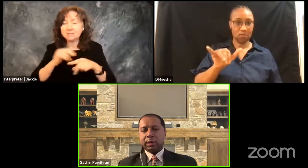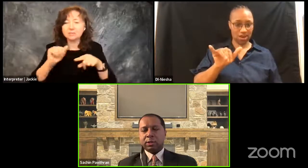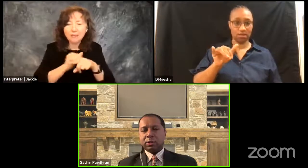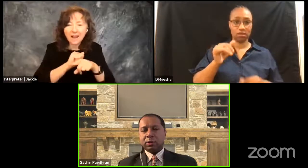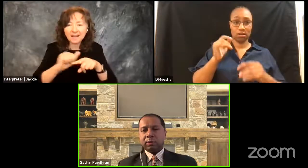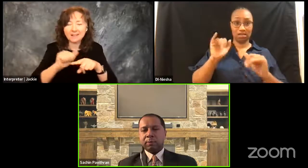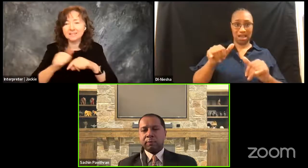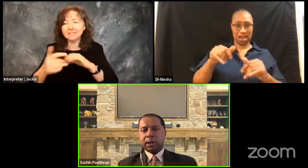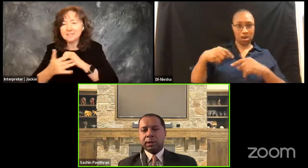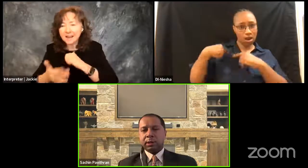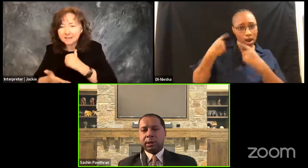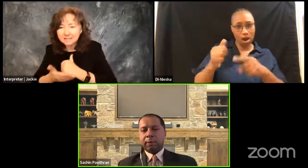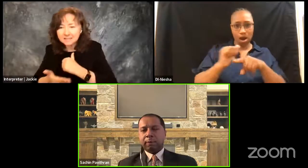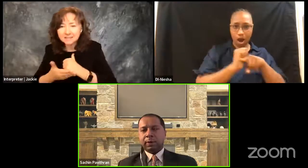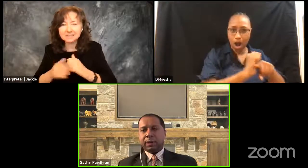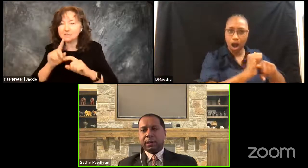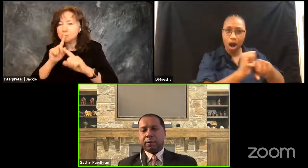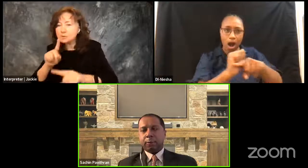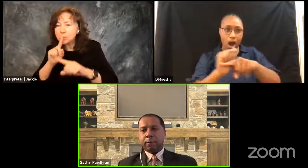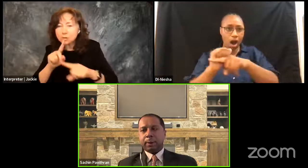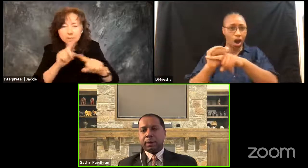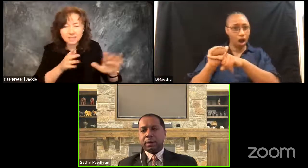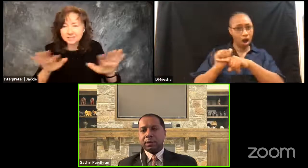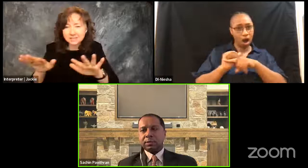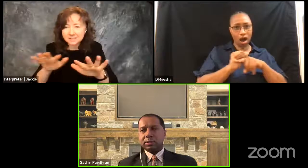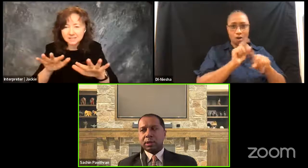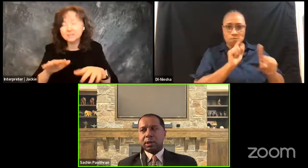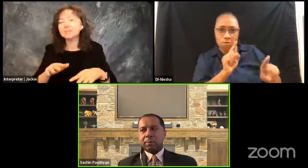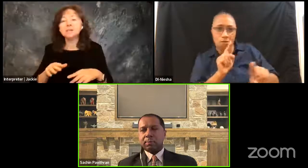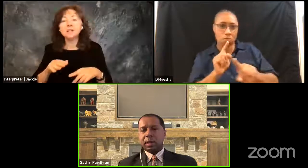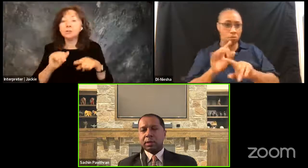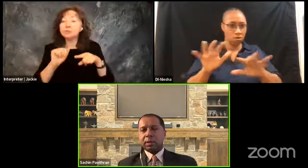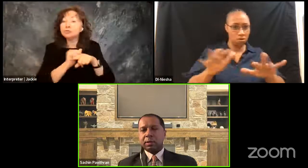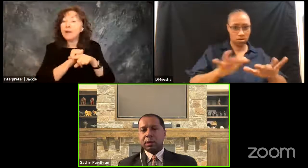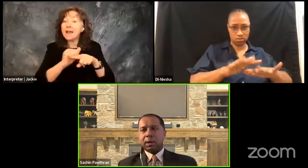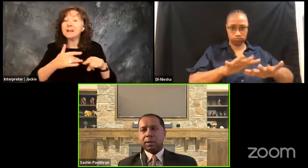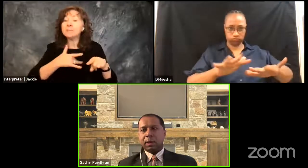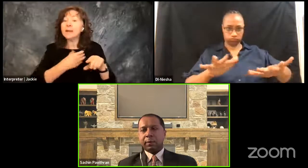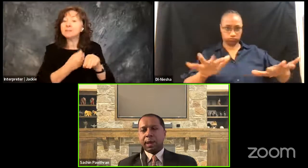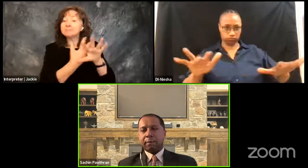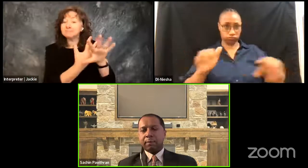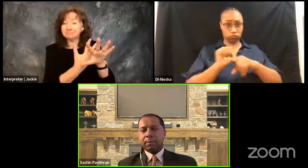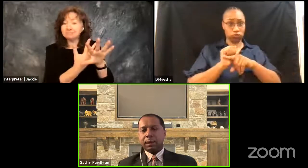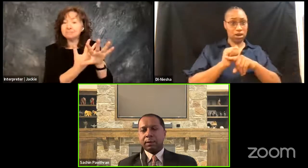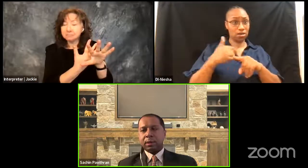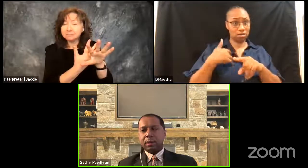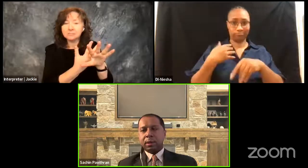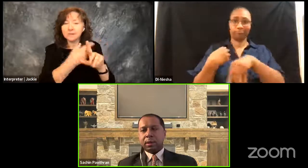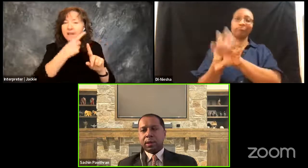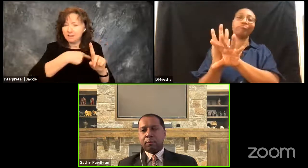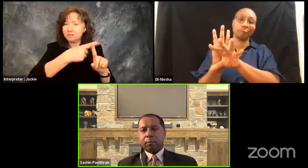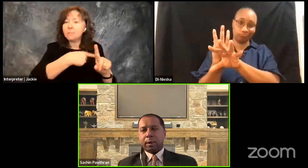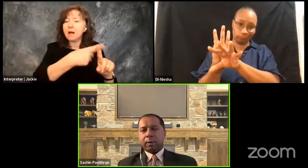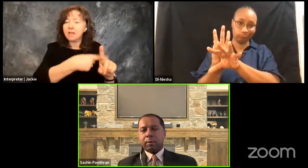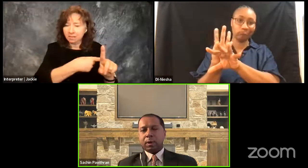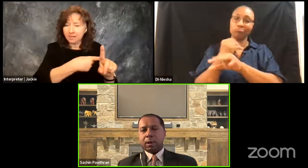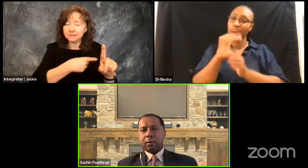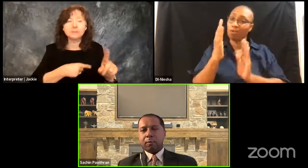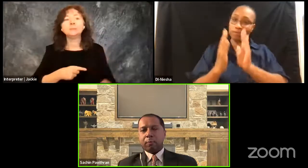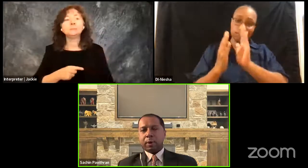continue to provide the webinars that we have every month.